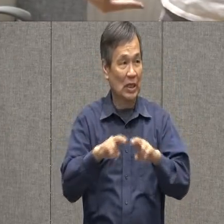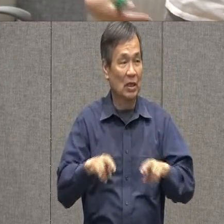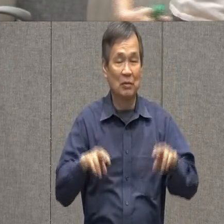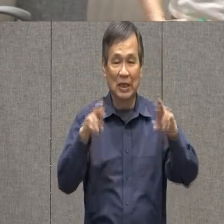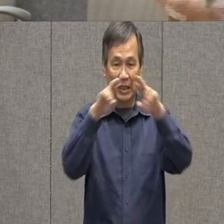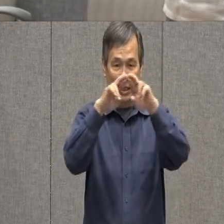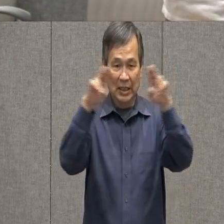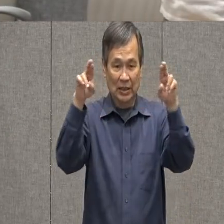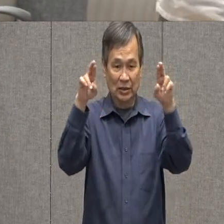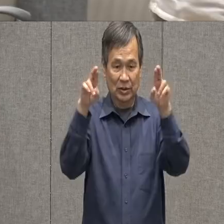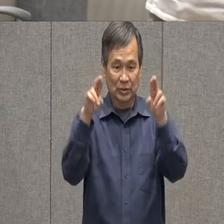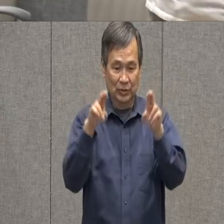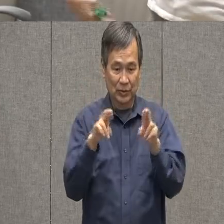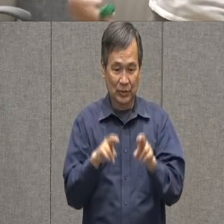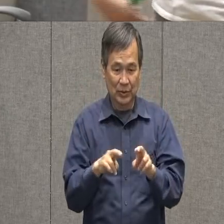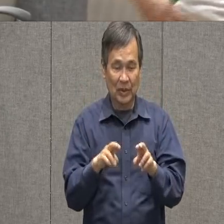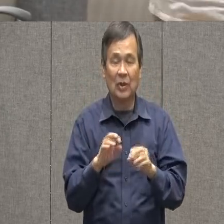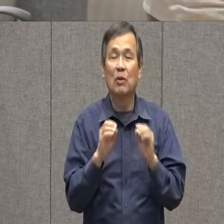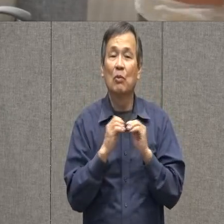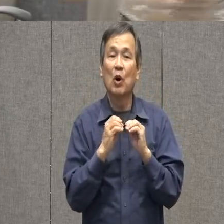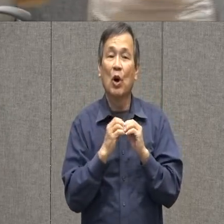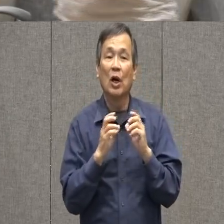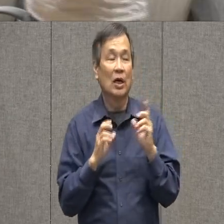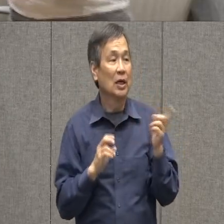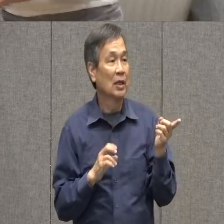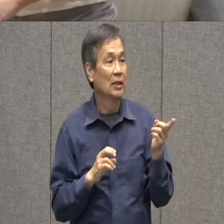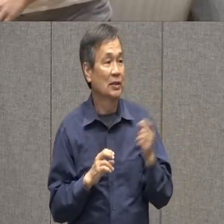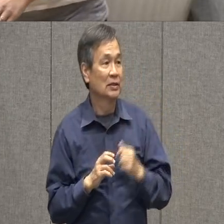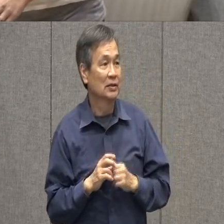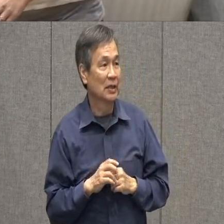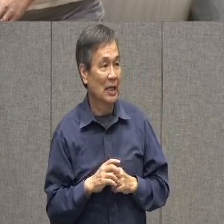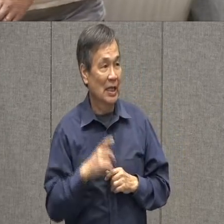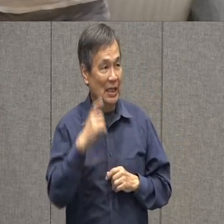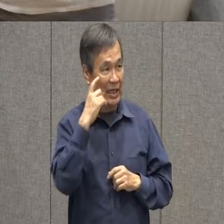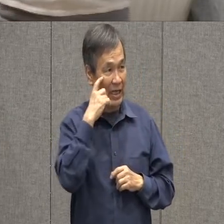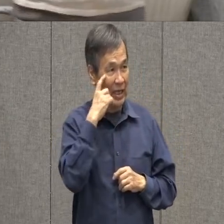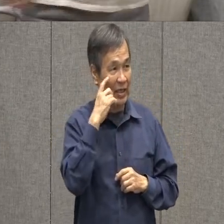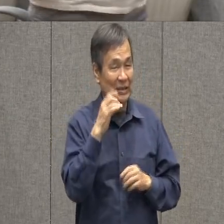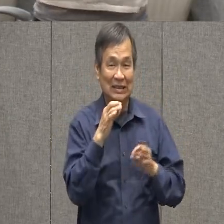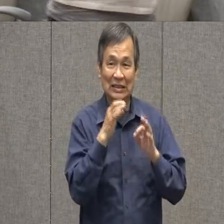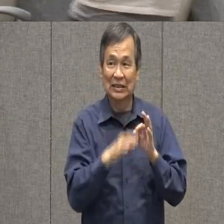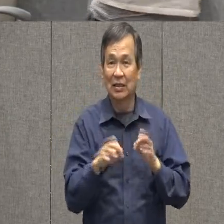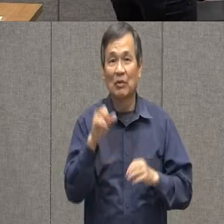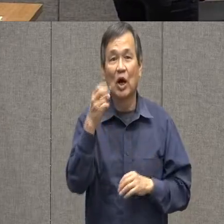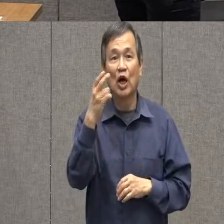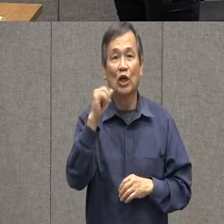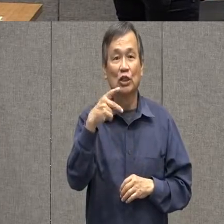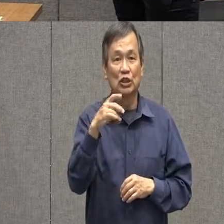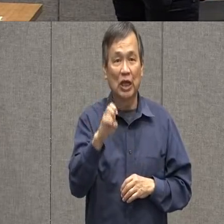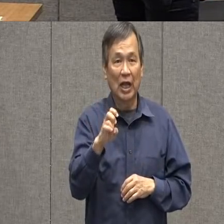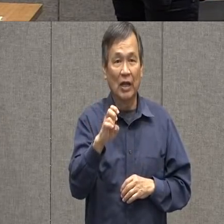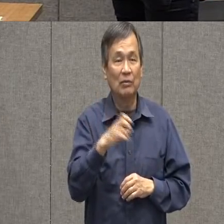That's sort of the way our torso's are shaped. And if we think of them in simple shapes, it might look a little more boxy.